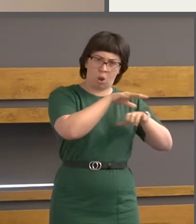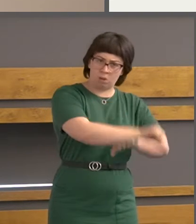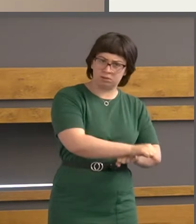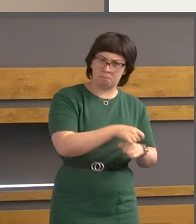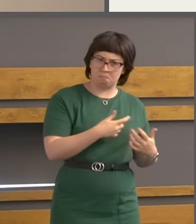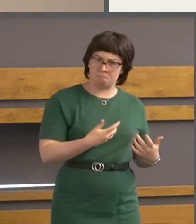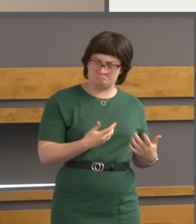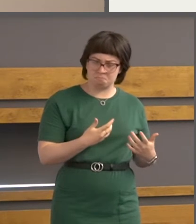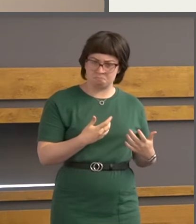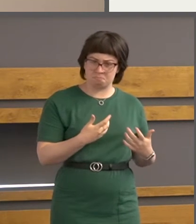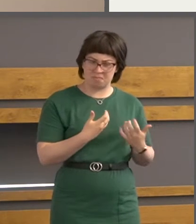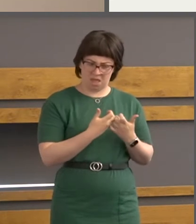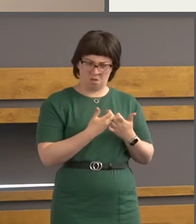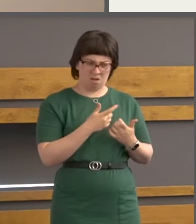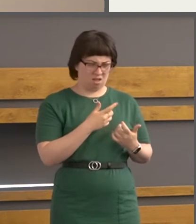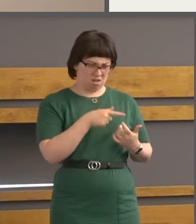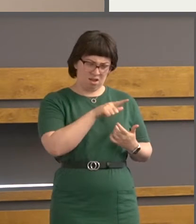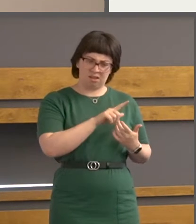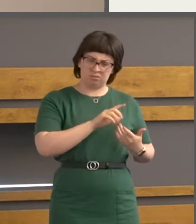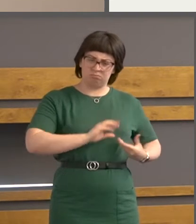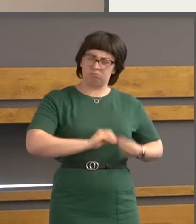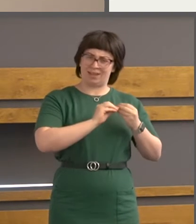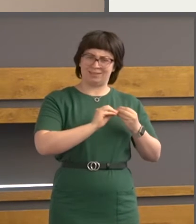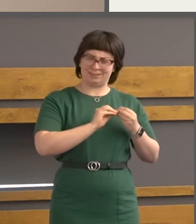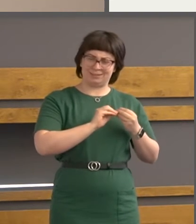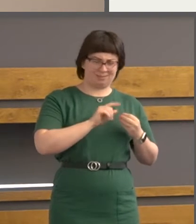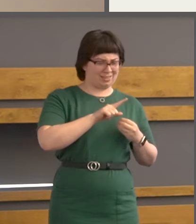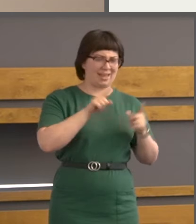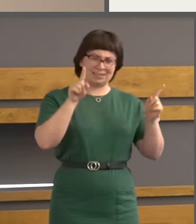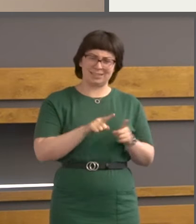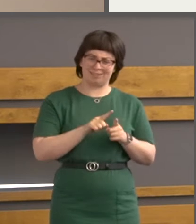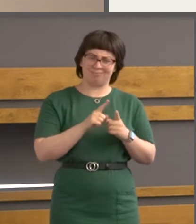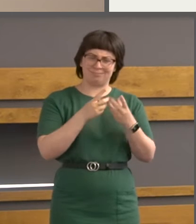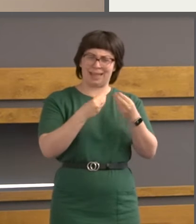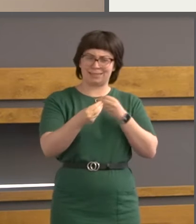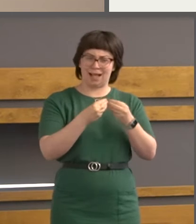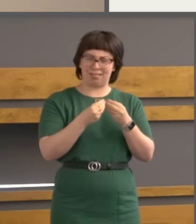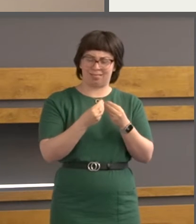where they were essentially decimating the Indian textile industry, which prior to British colonialism